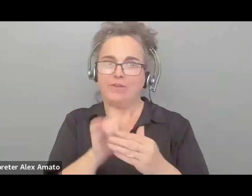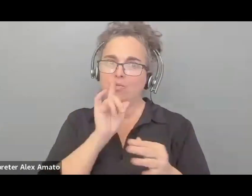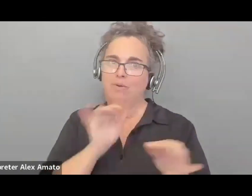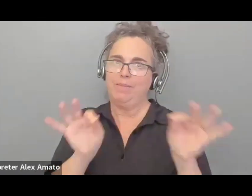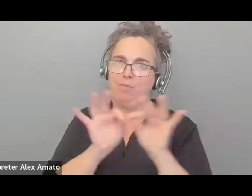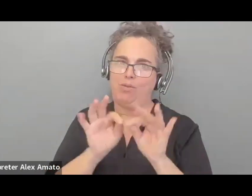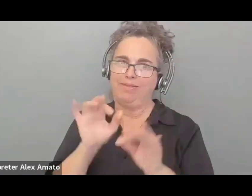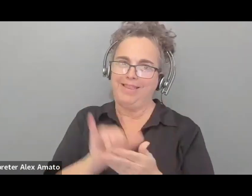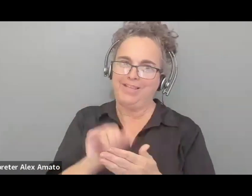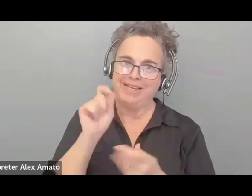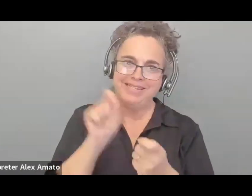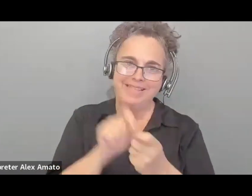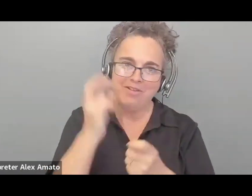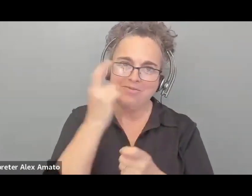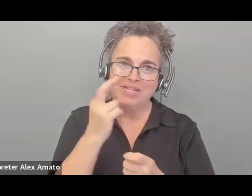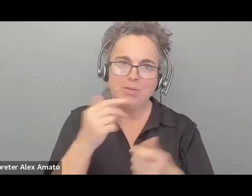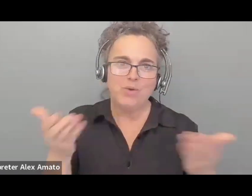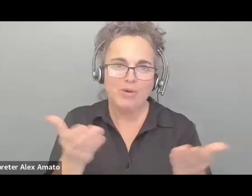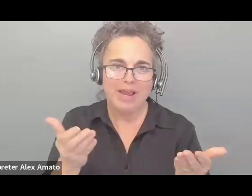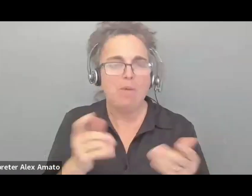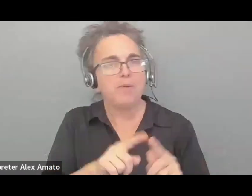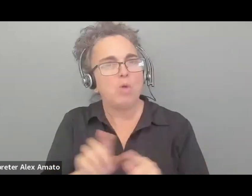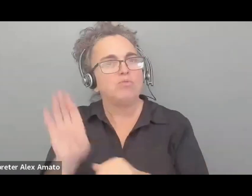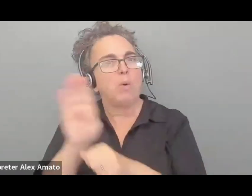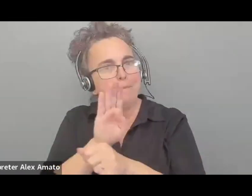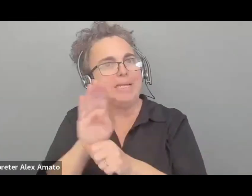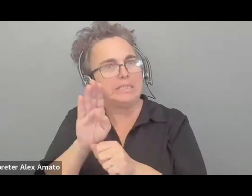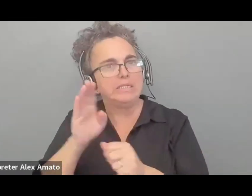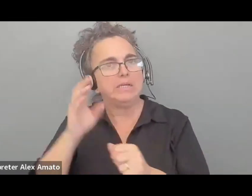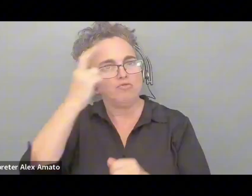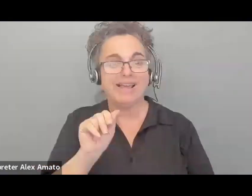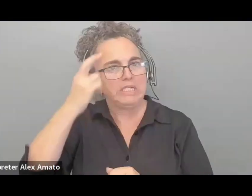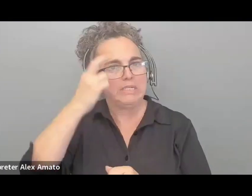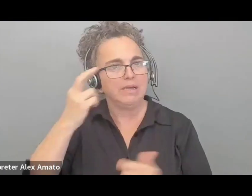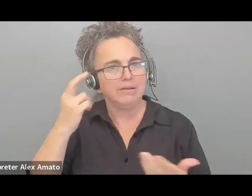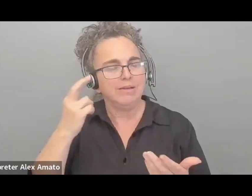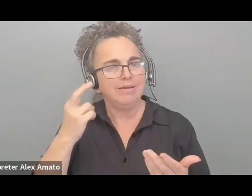but to make a business case, it's also important to ensure product security and effectiveness.